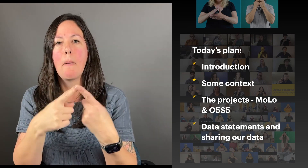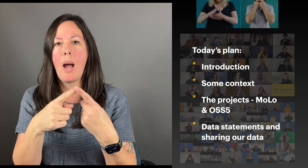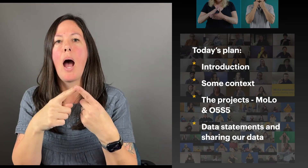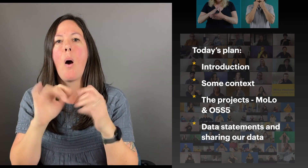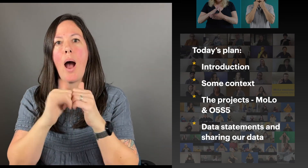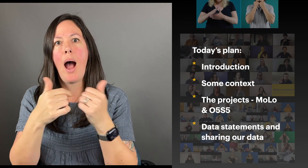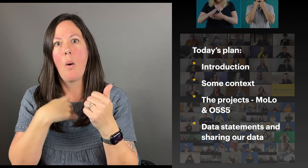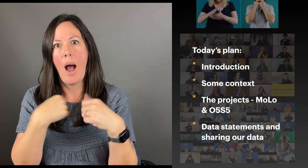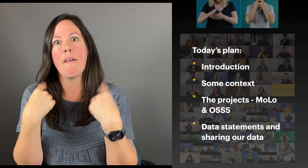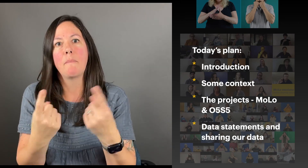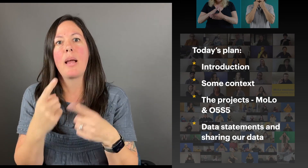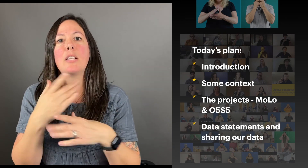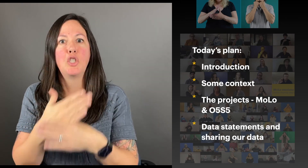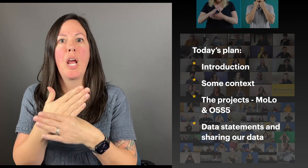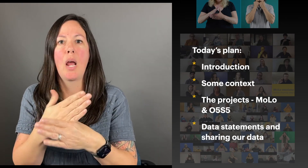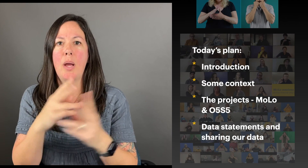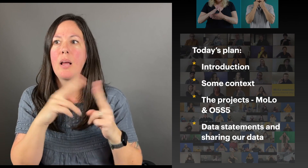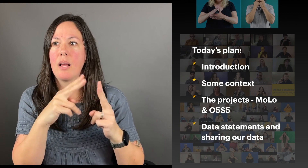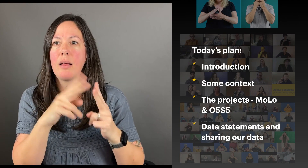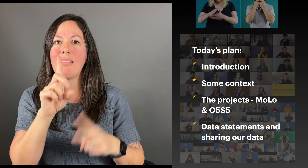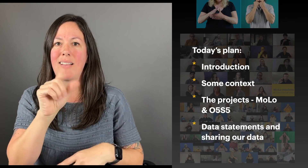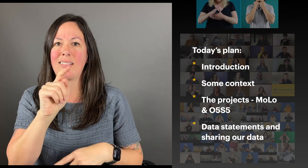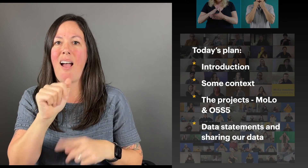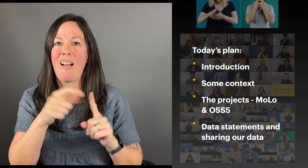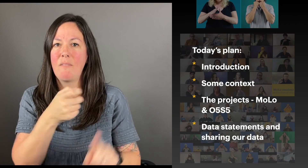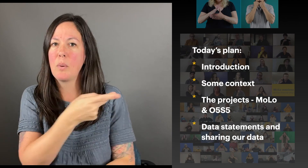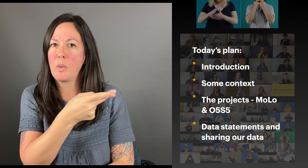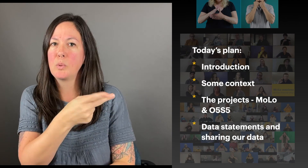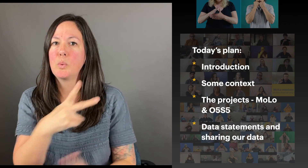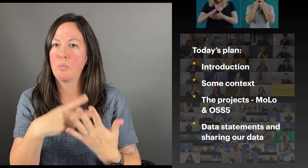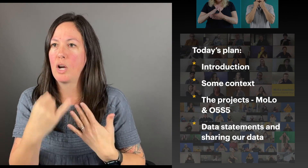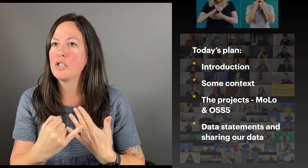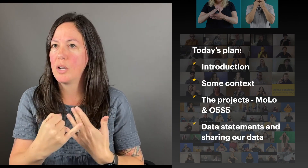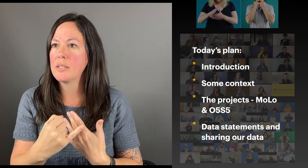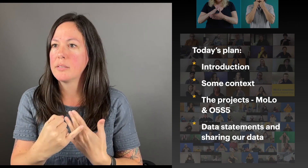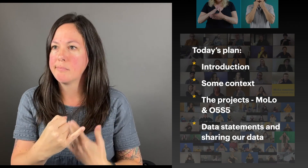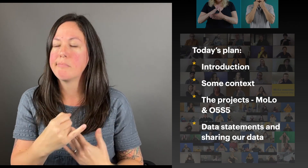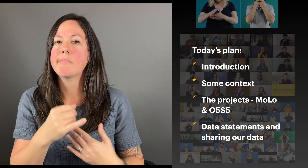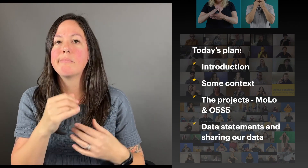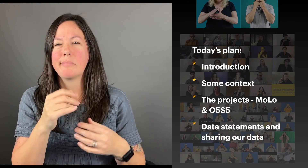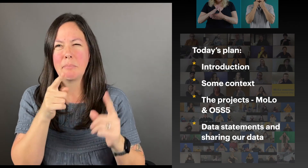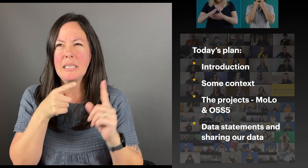Then I will start talking about how I share data from them.